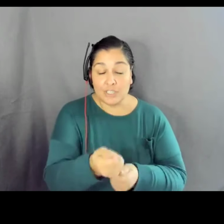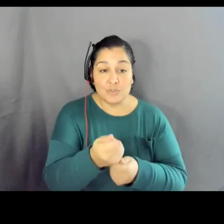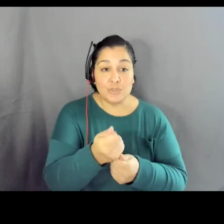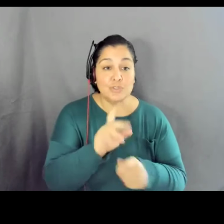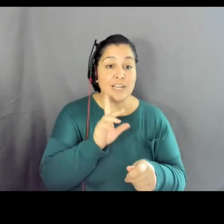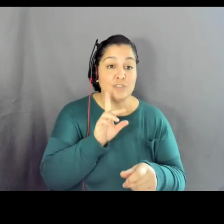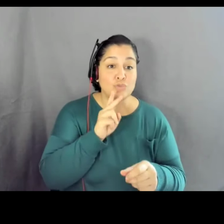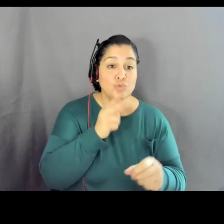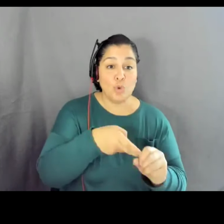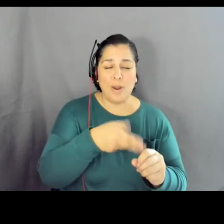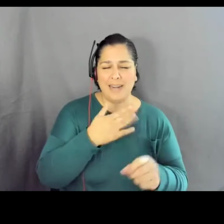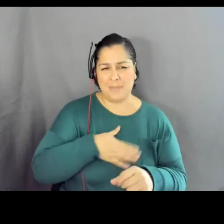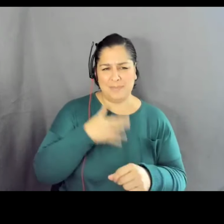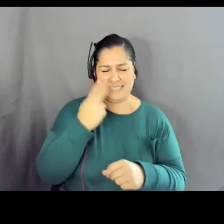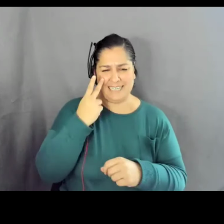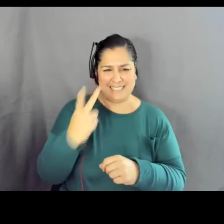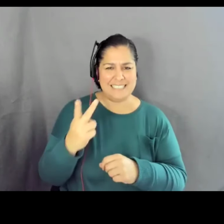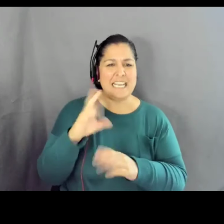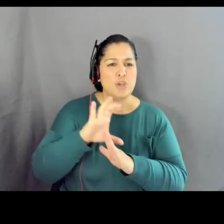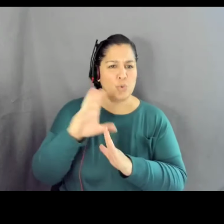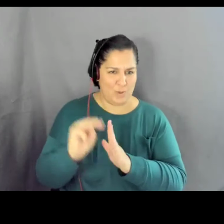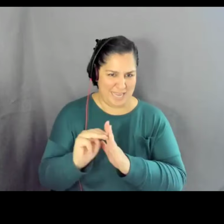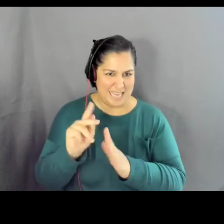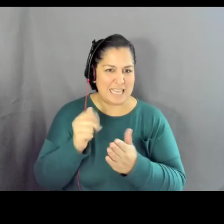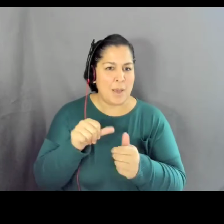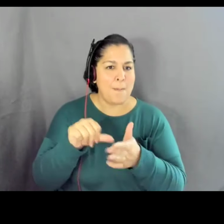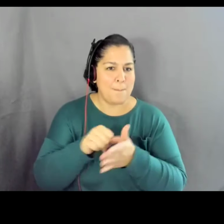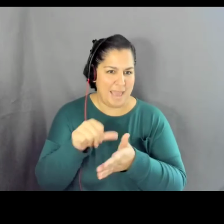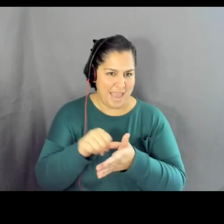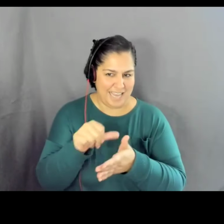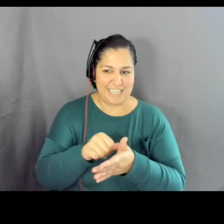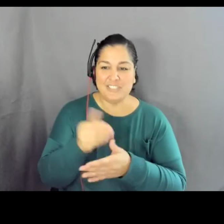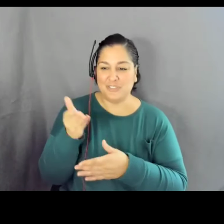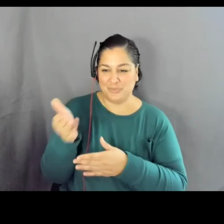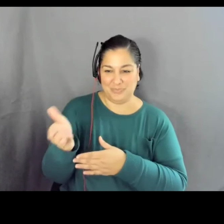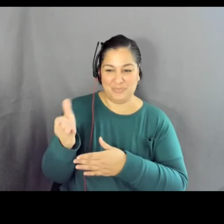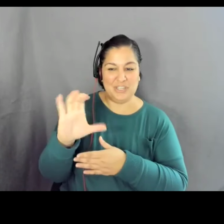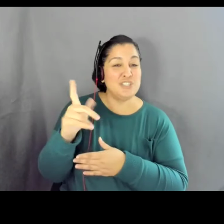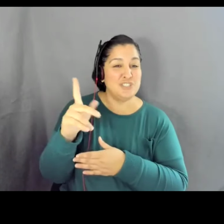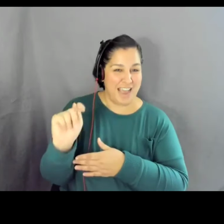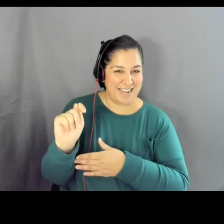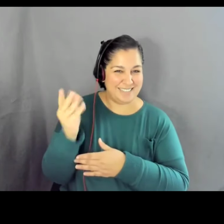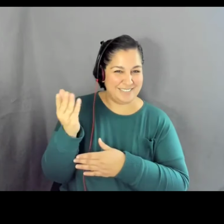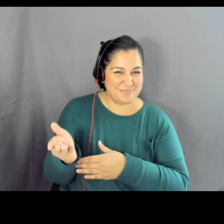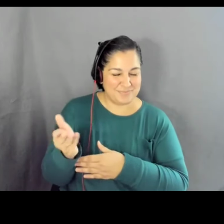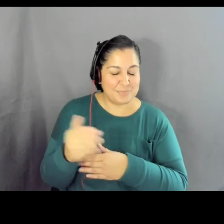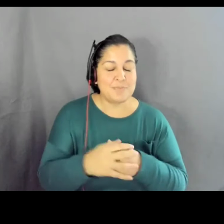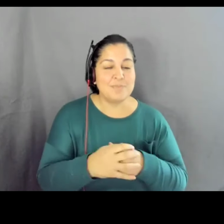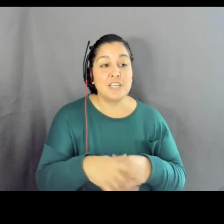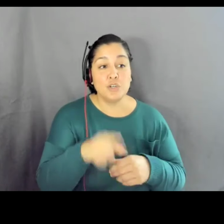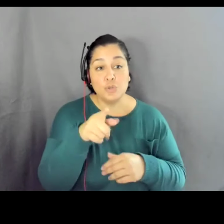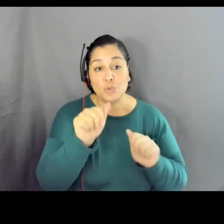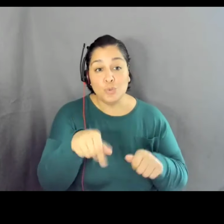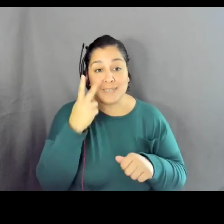see our curriculum page that was just shared in the chat. In addition, you can learn more, see upcoming workshops and subscribe